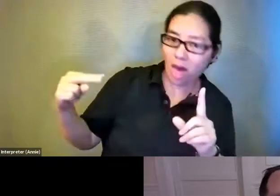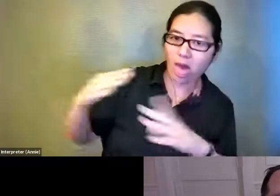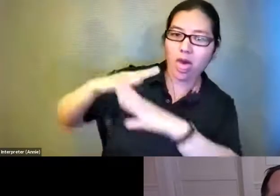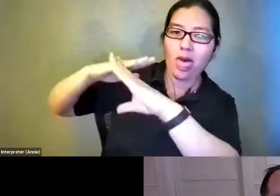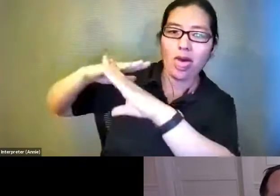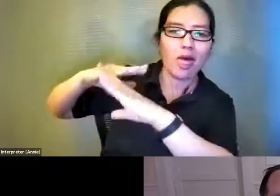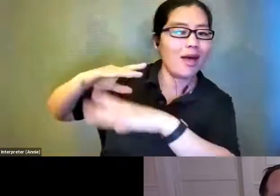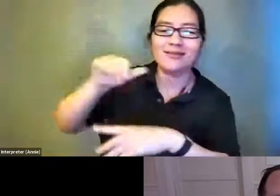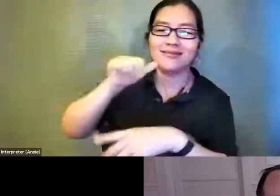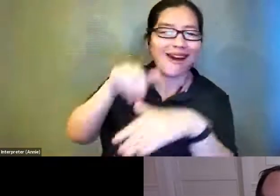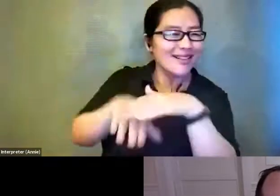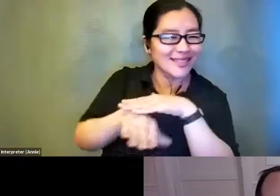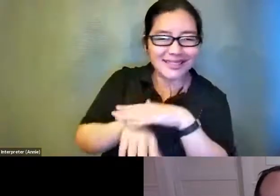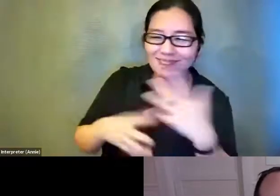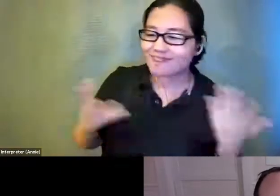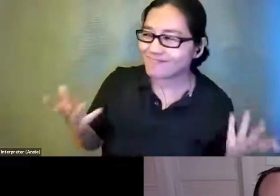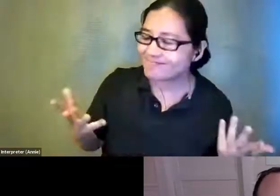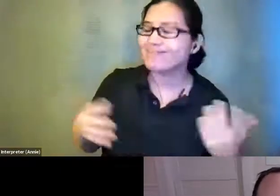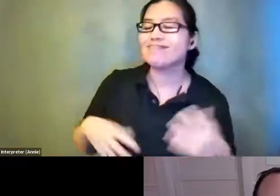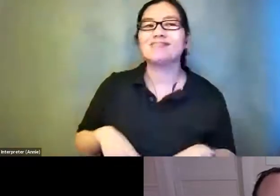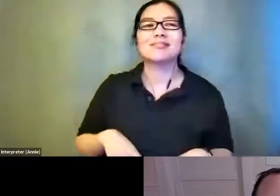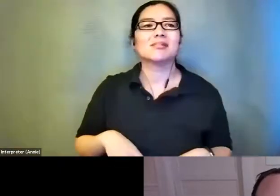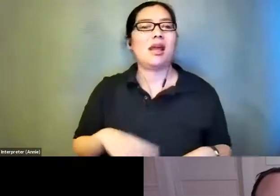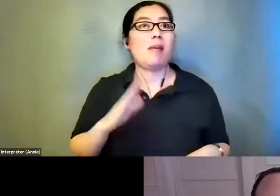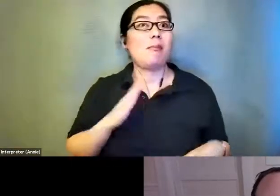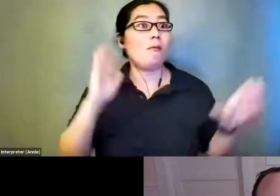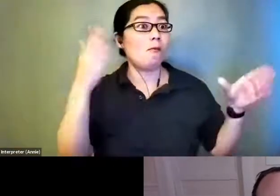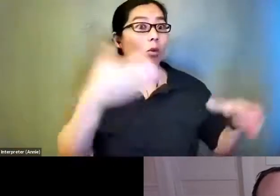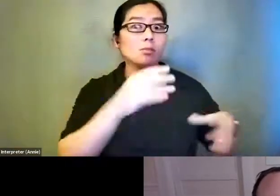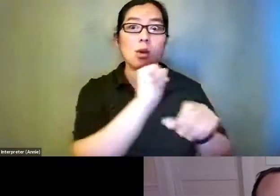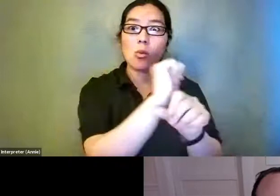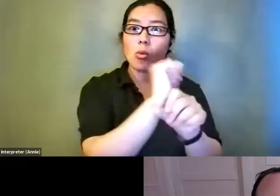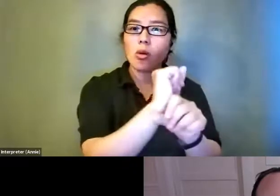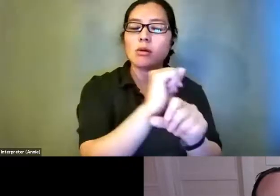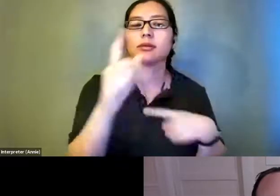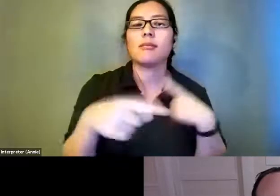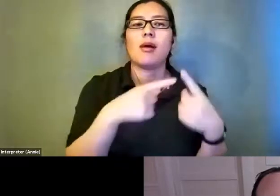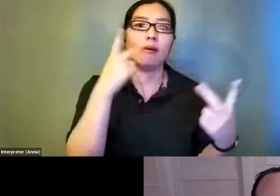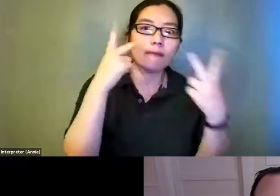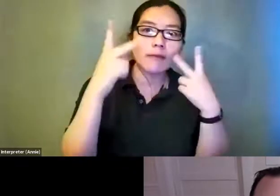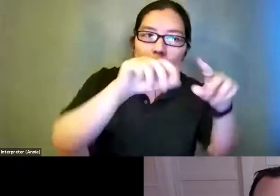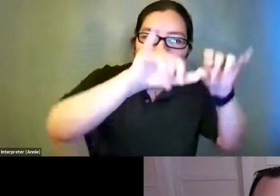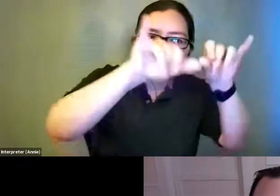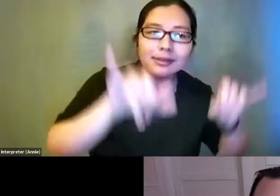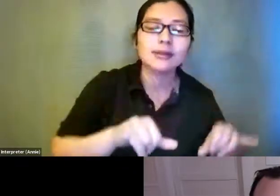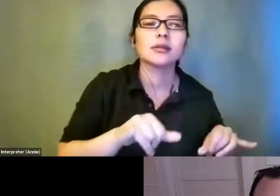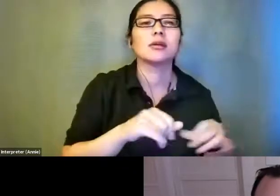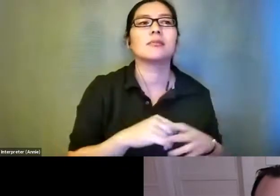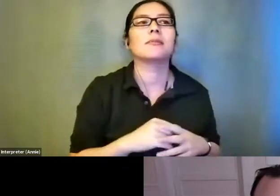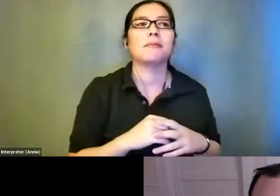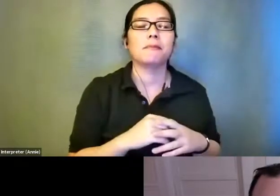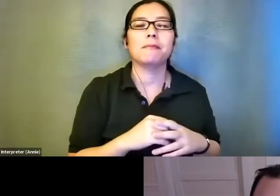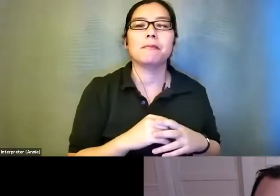metaphor for my work was very much about the visual system and as much